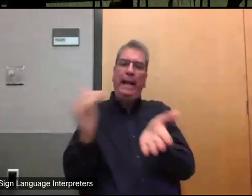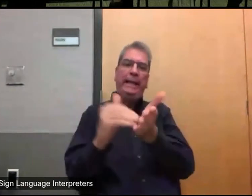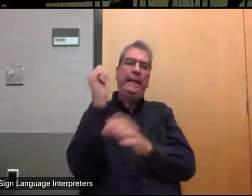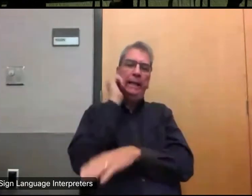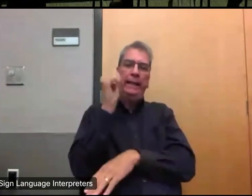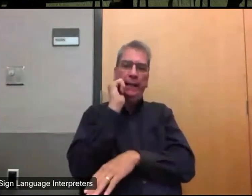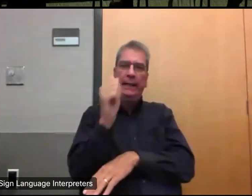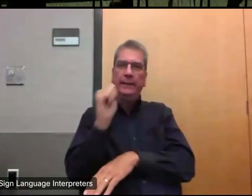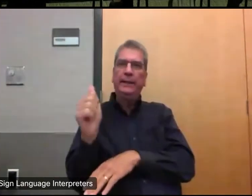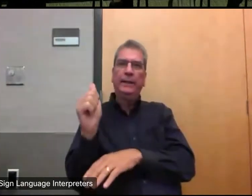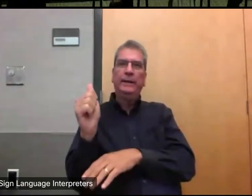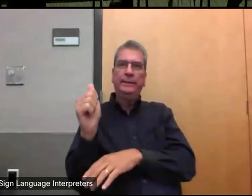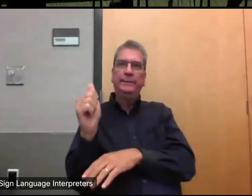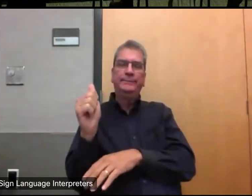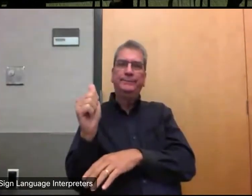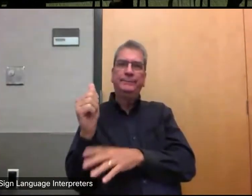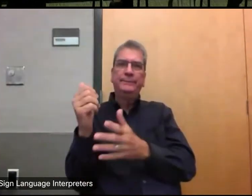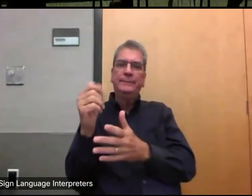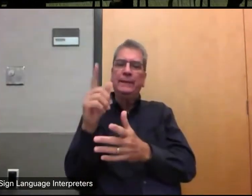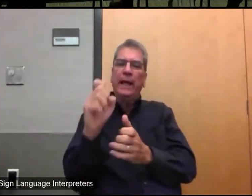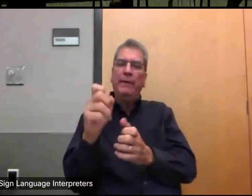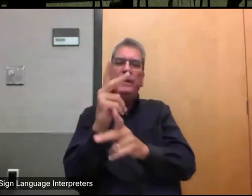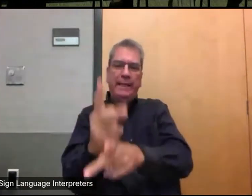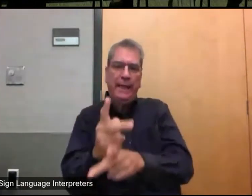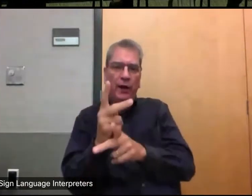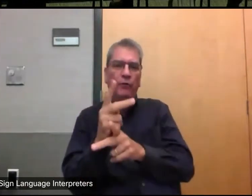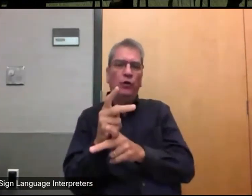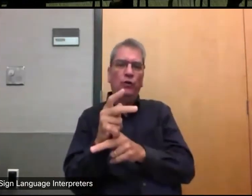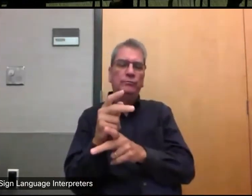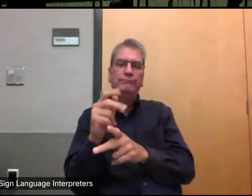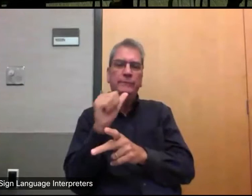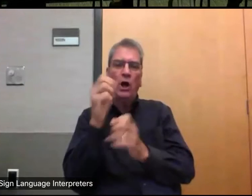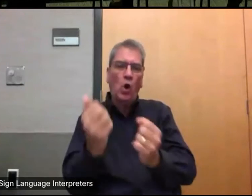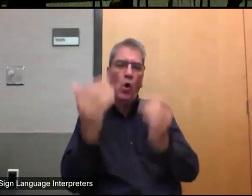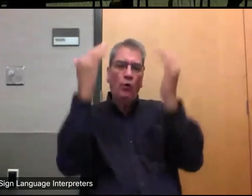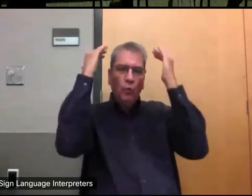not out public. It'd be very careful, because the kind of I don't see the fog of war, but